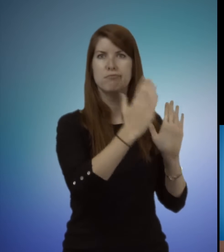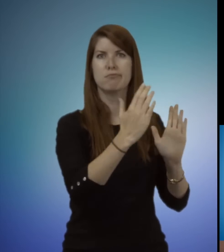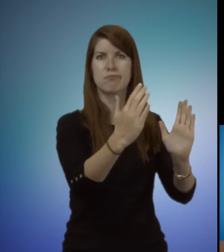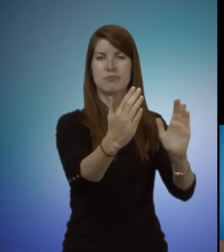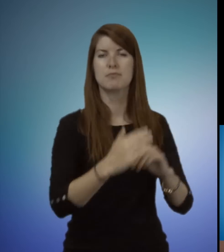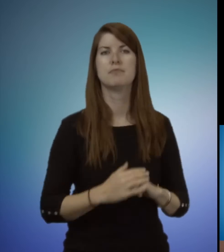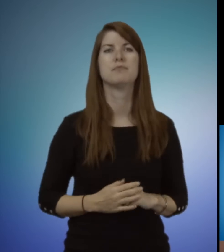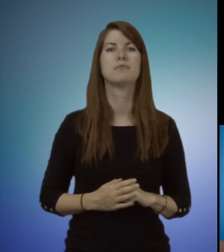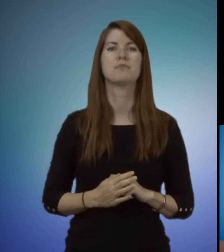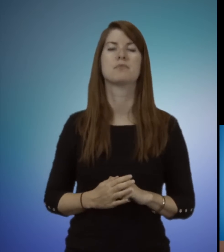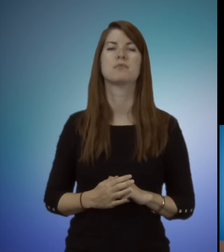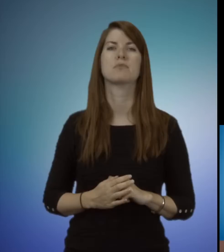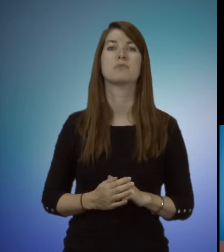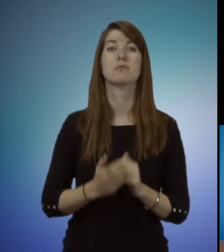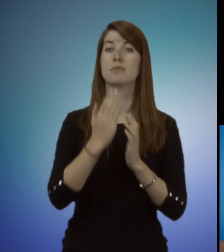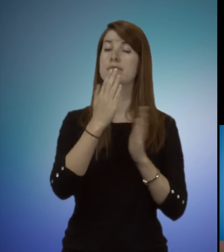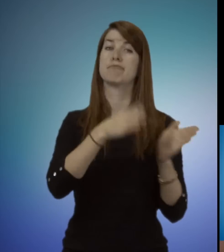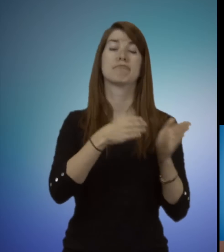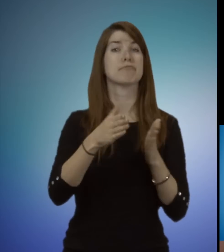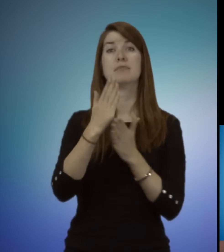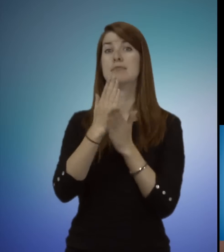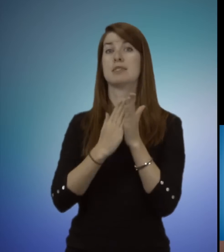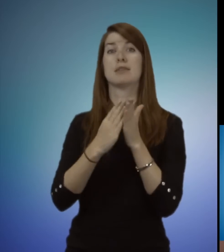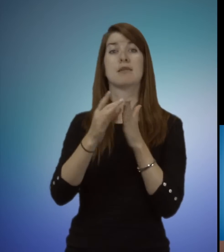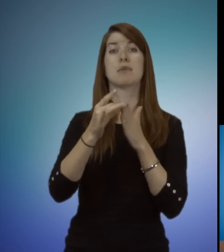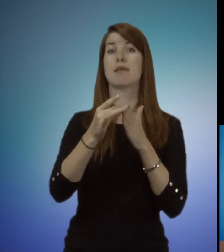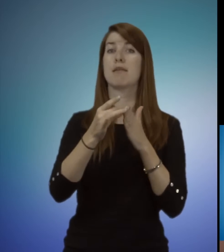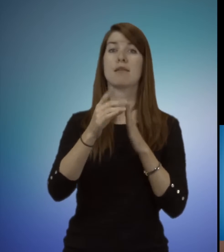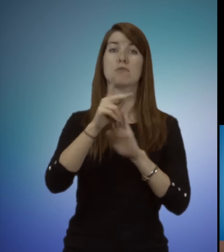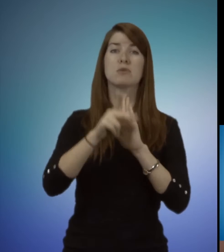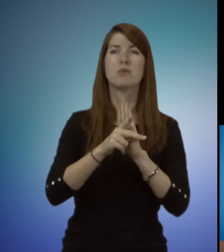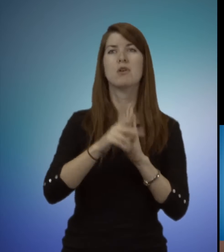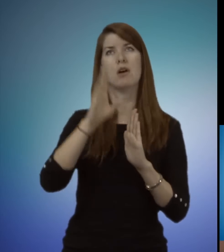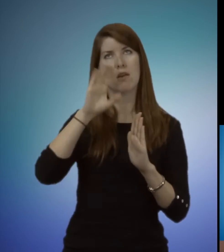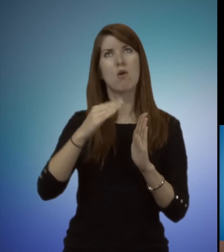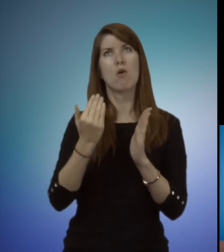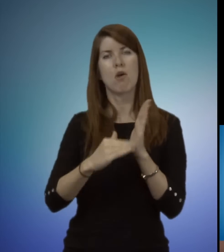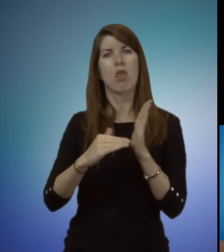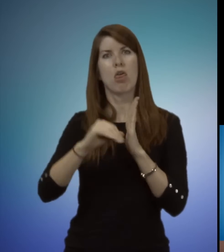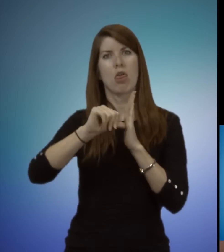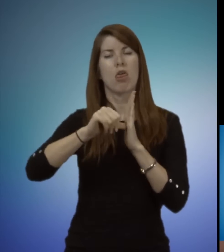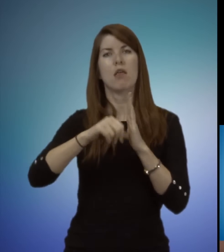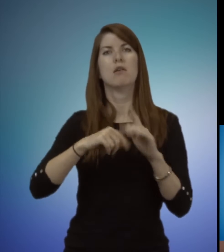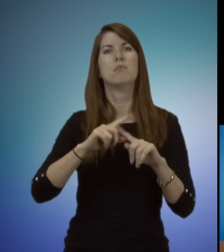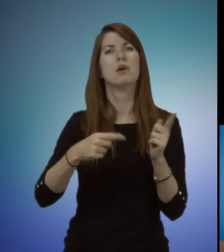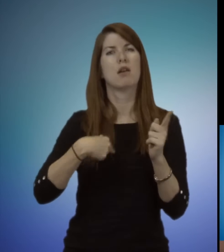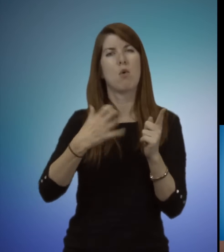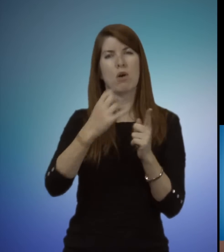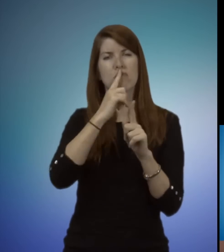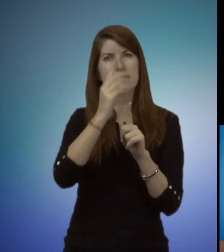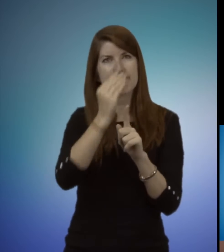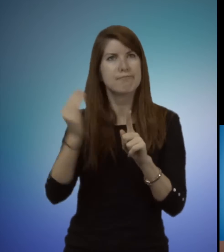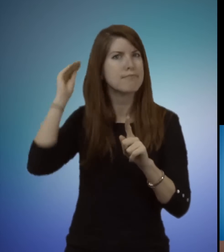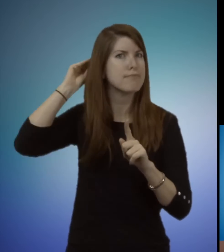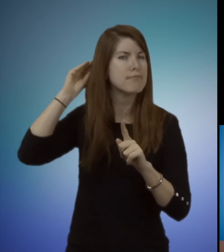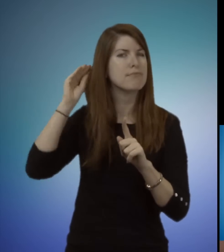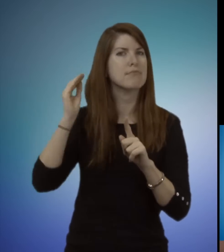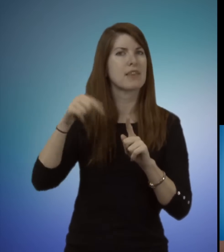Some guiding principles, this will be a little bit redundant but I want to take home these messages.